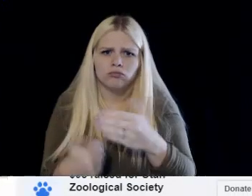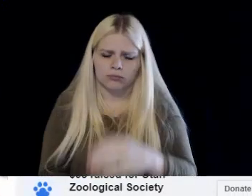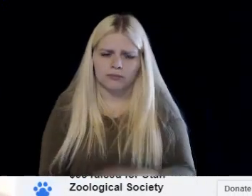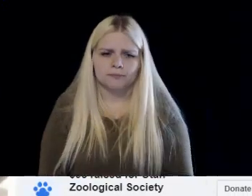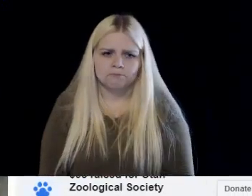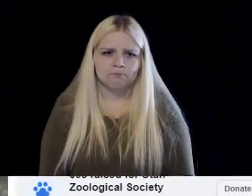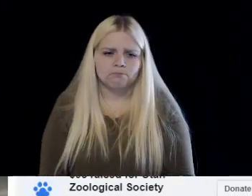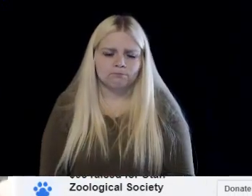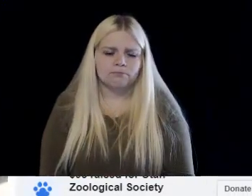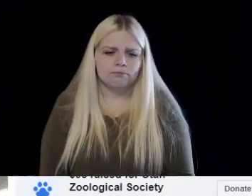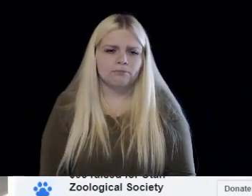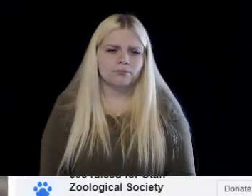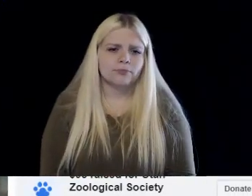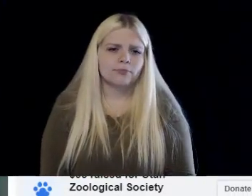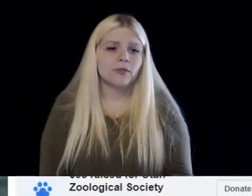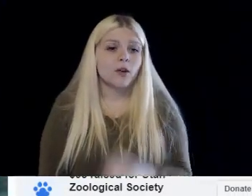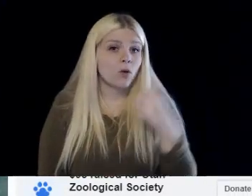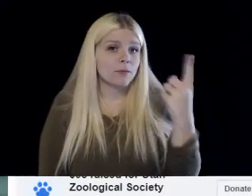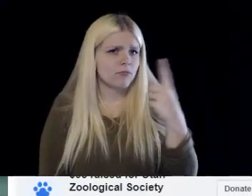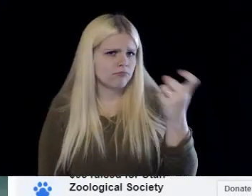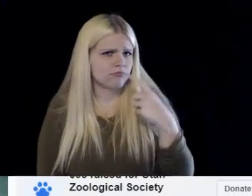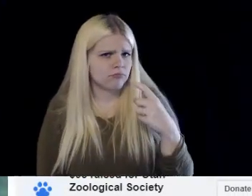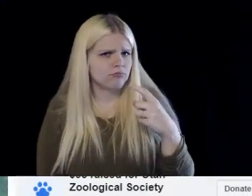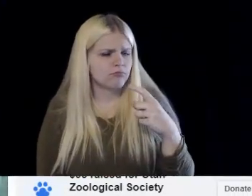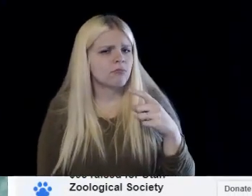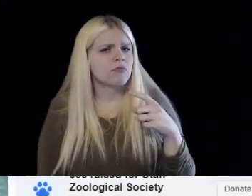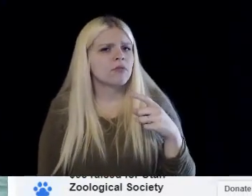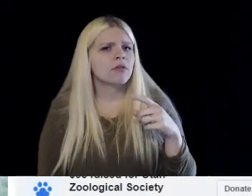wording because she said, "How can you tell the animals are happy?" and of course,